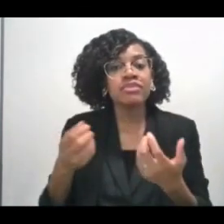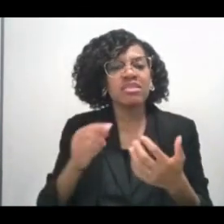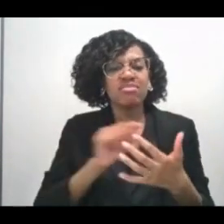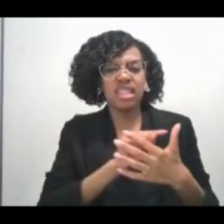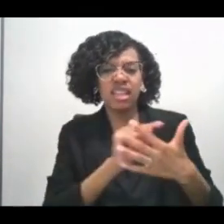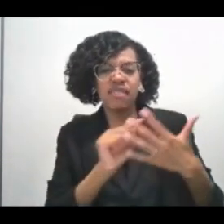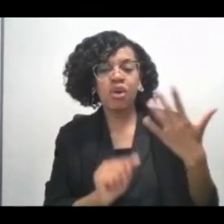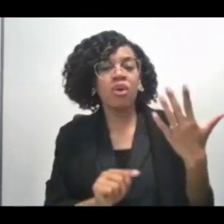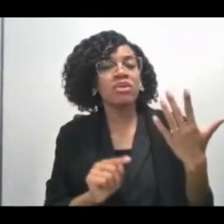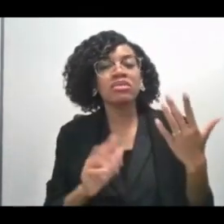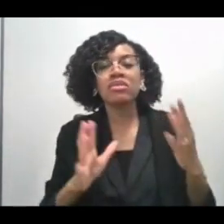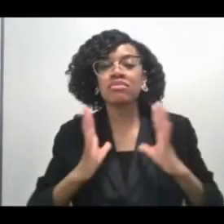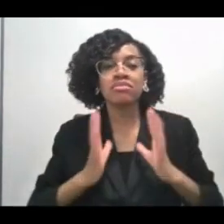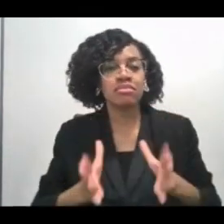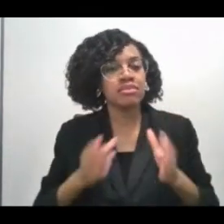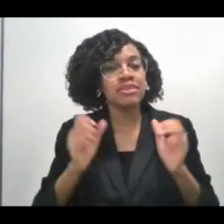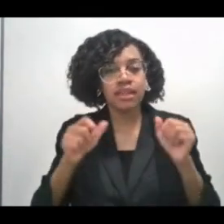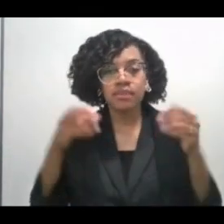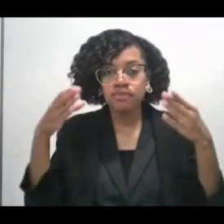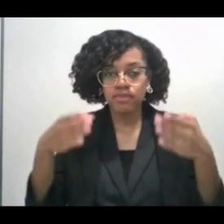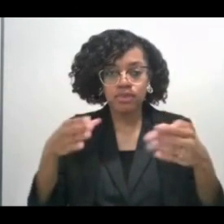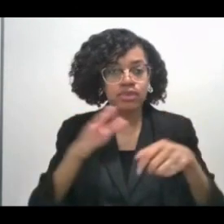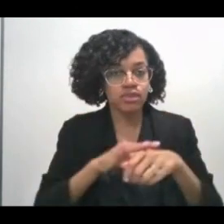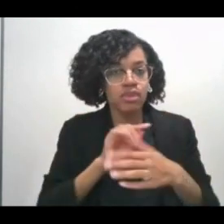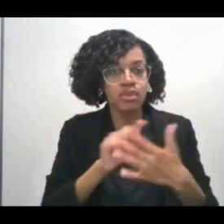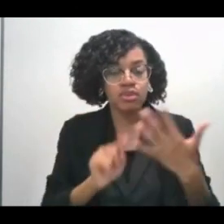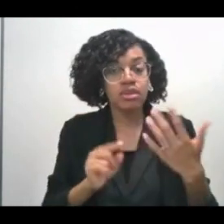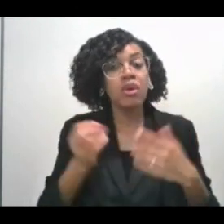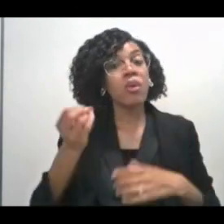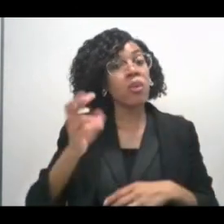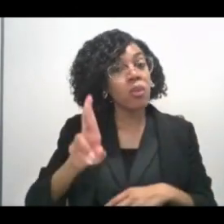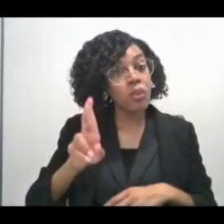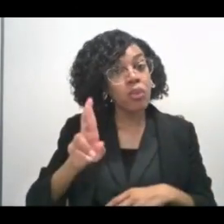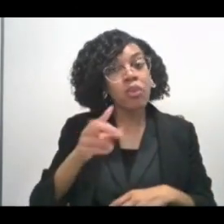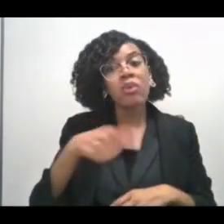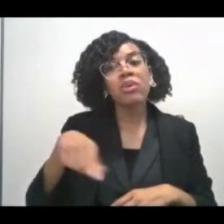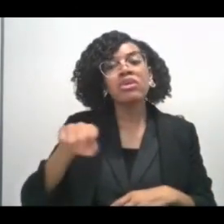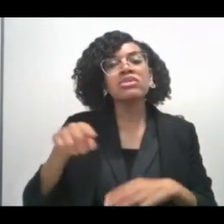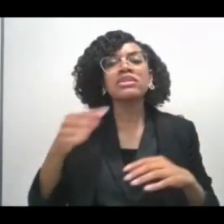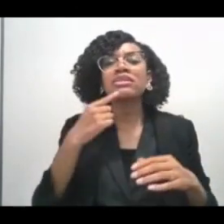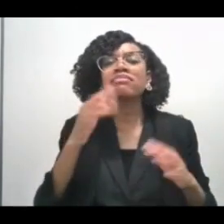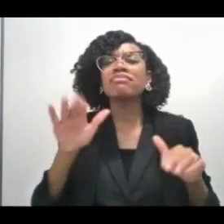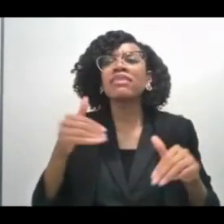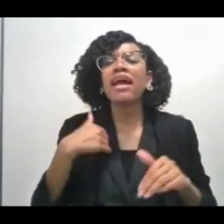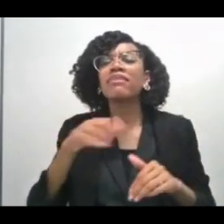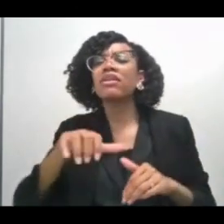partnership. Or you may tell us another category that you're